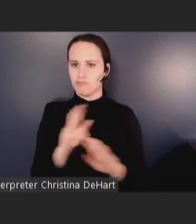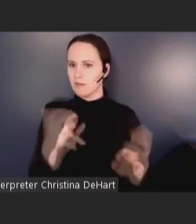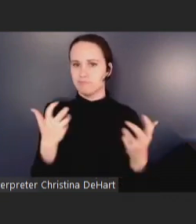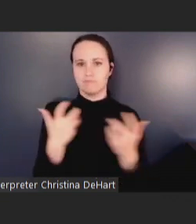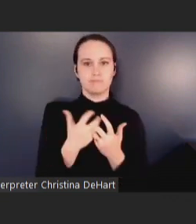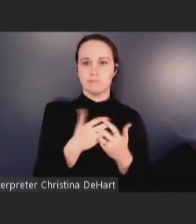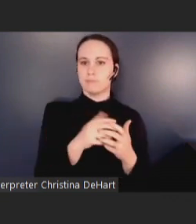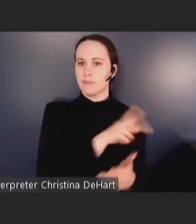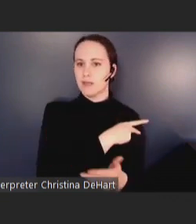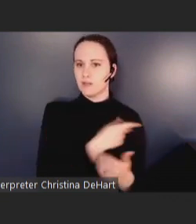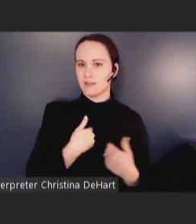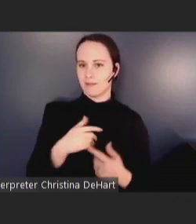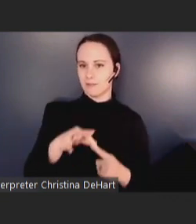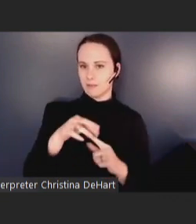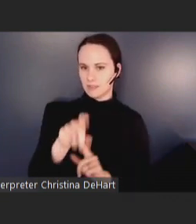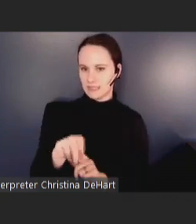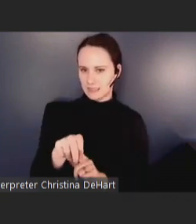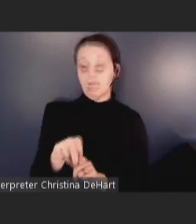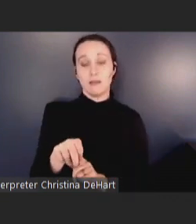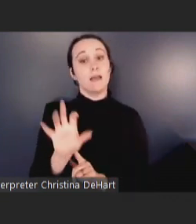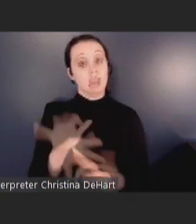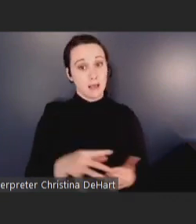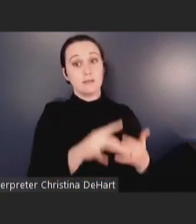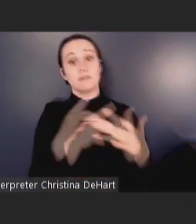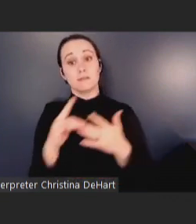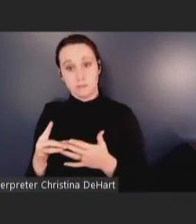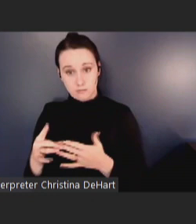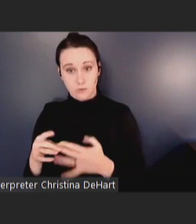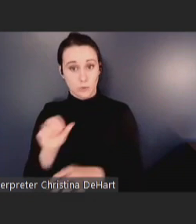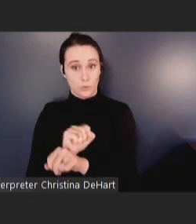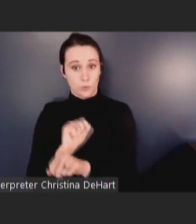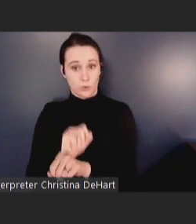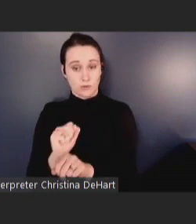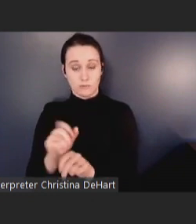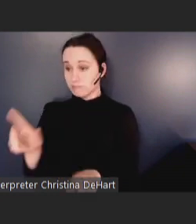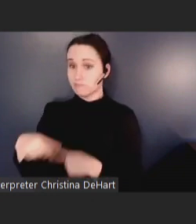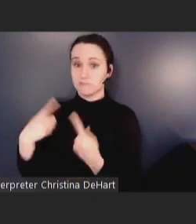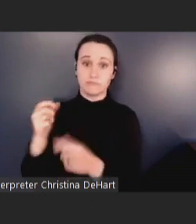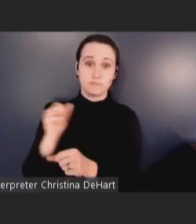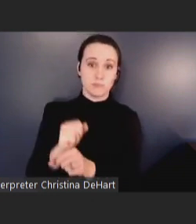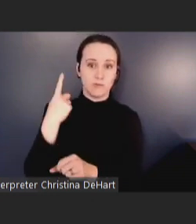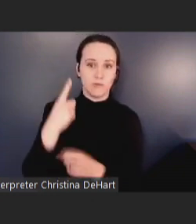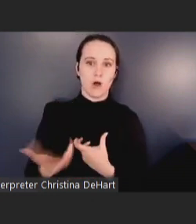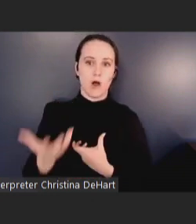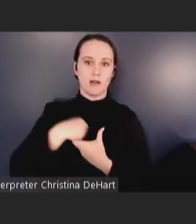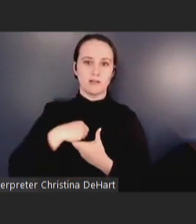And so, that's what also led to work that's being done by the Autism Society of America,